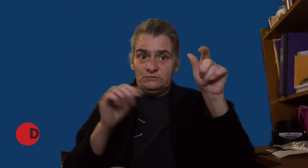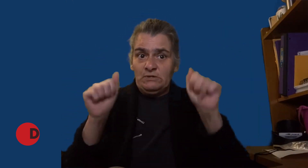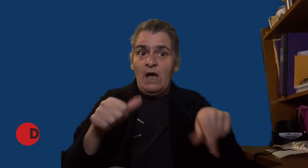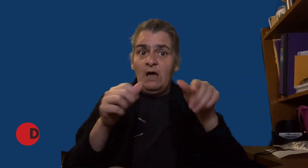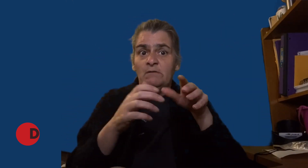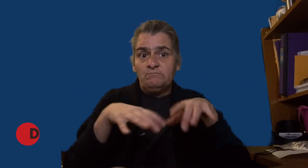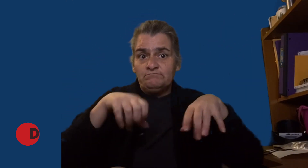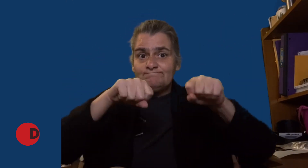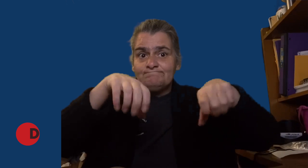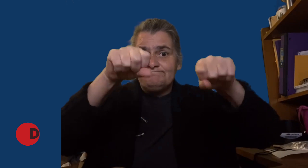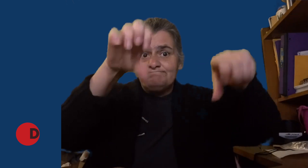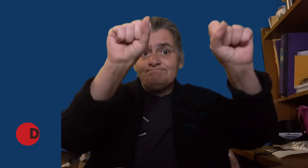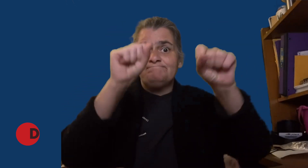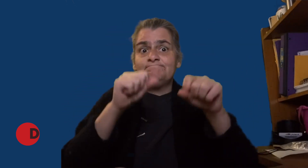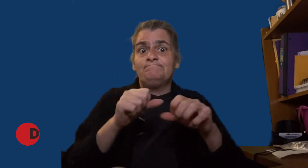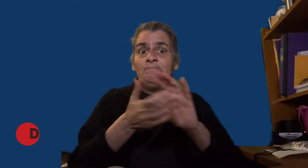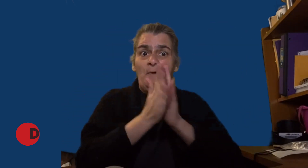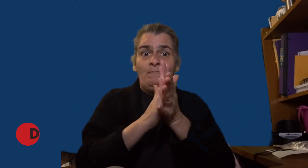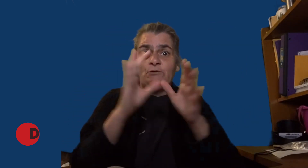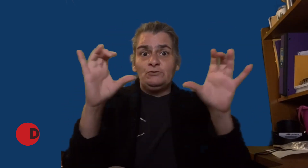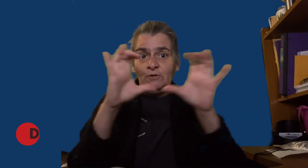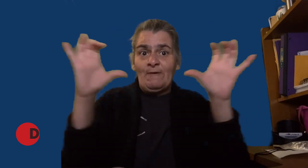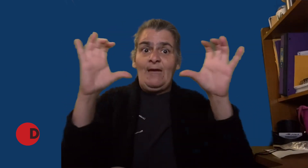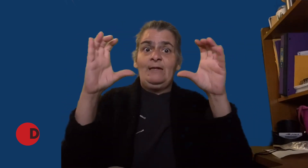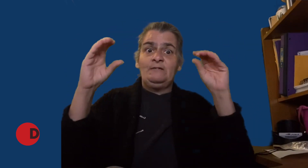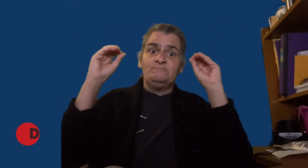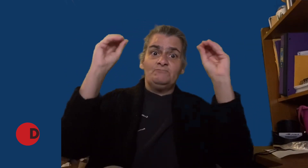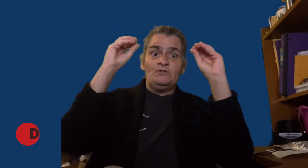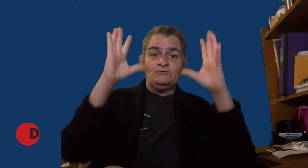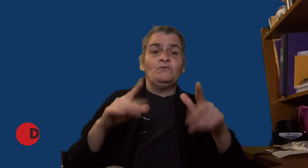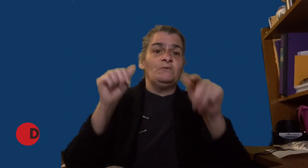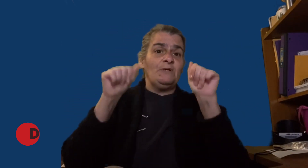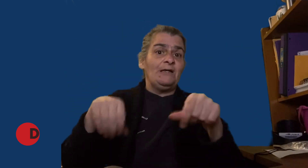For Alberta, we are working on details and facts on correct